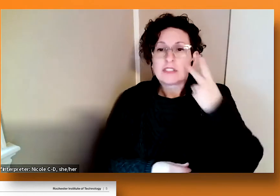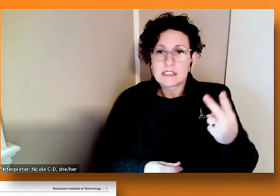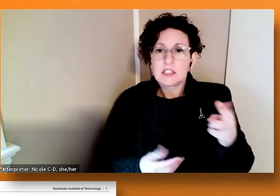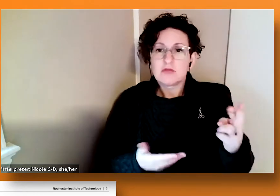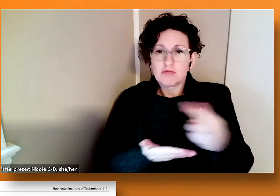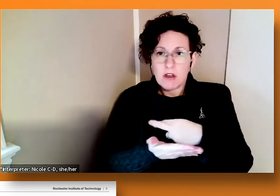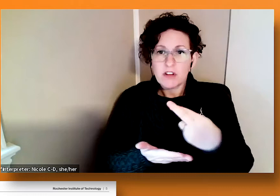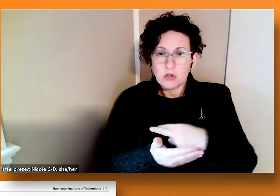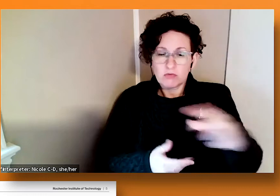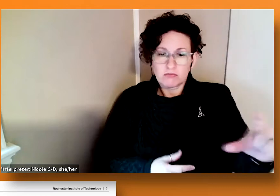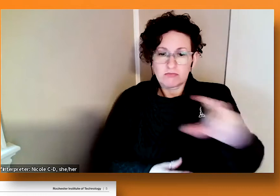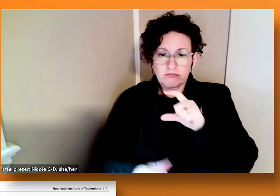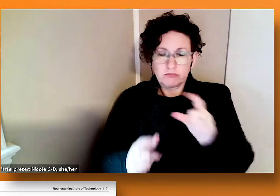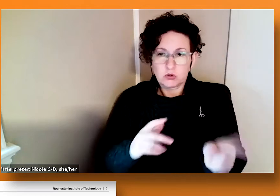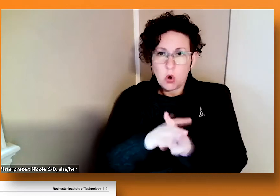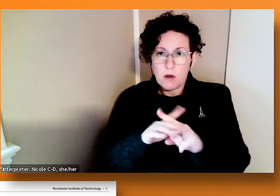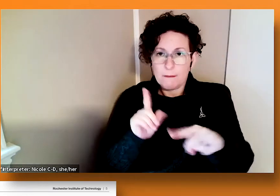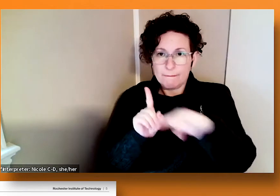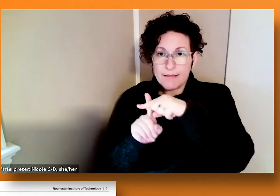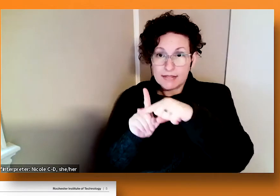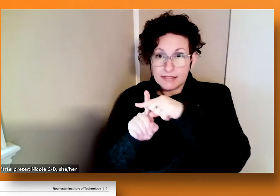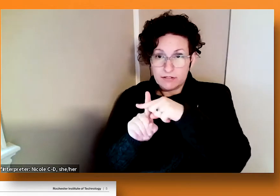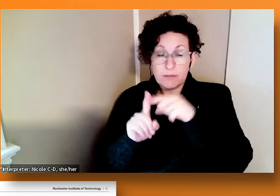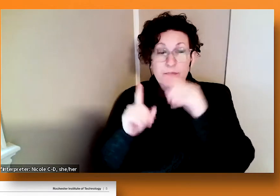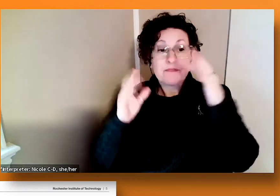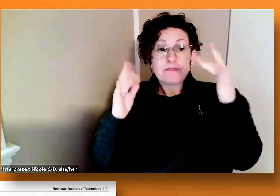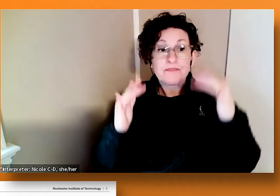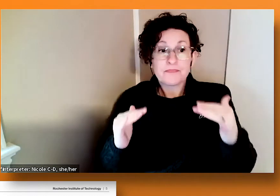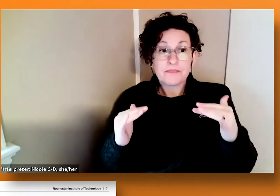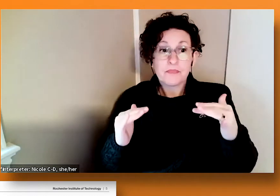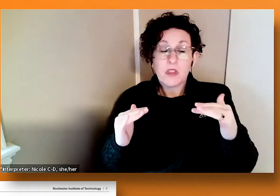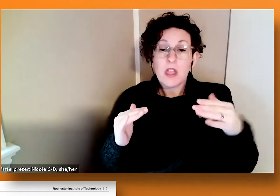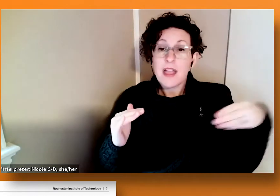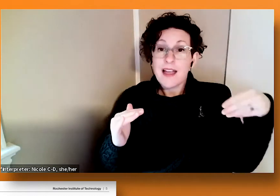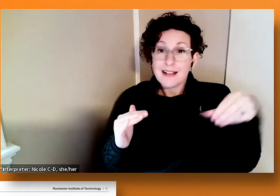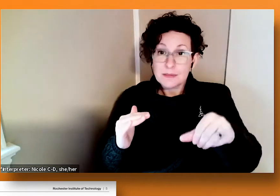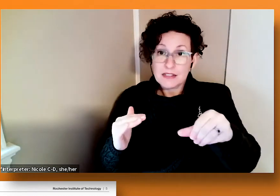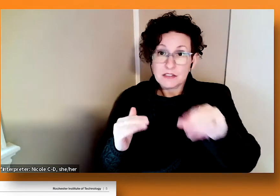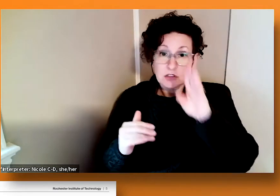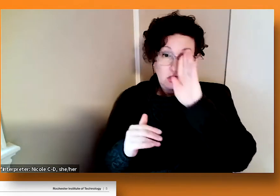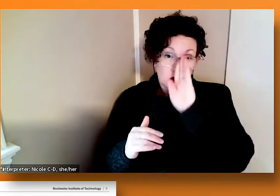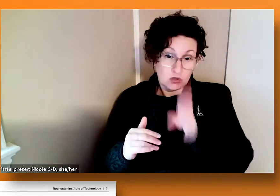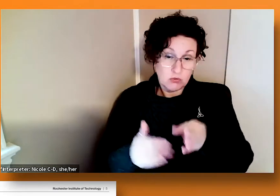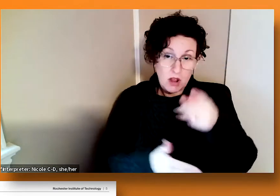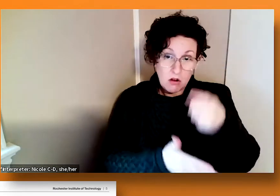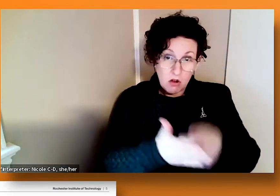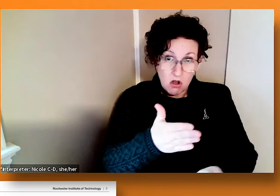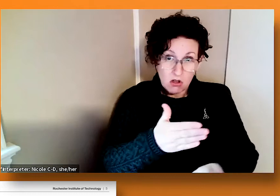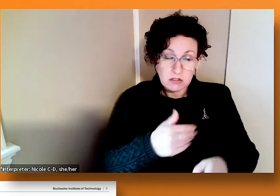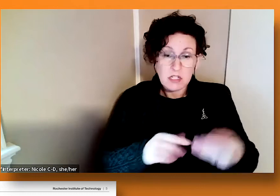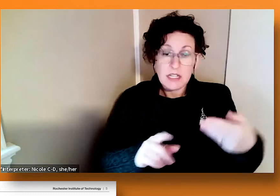that's where you'll see the revenue. And then below that starts your expenses--